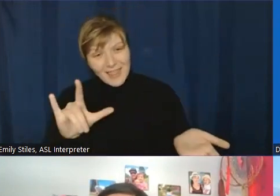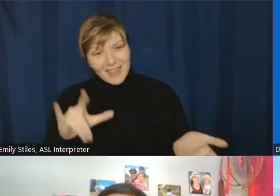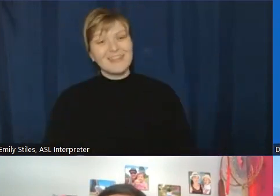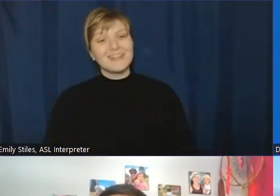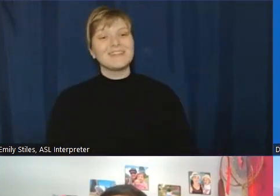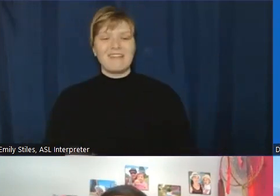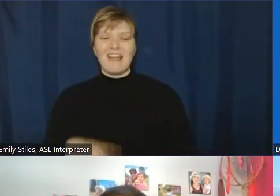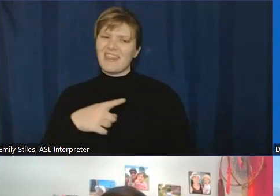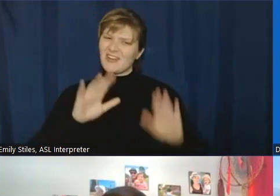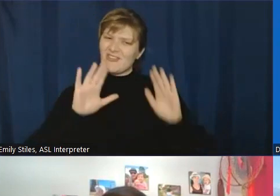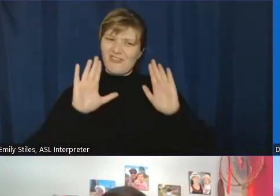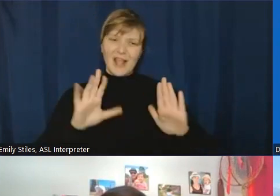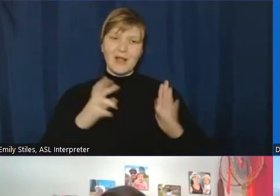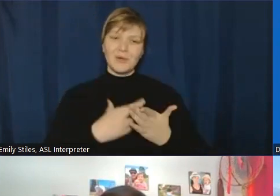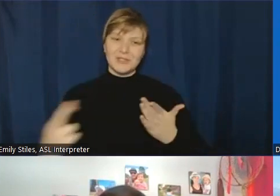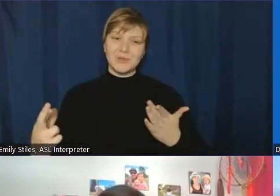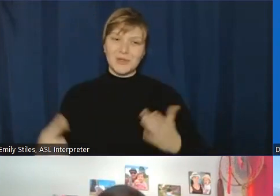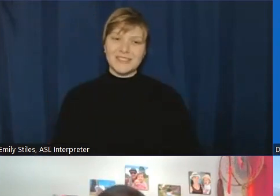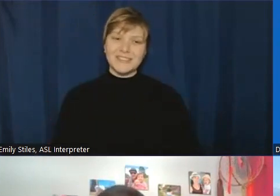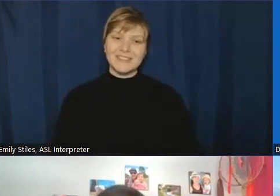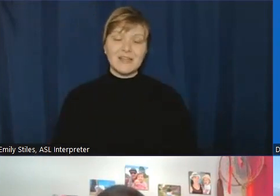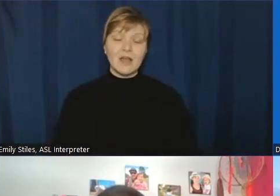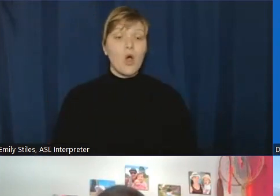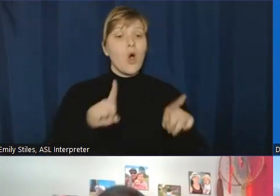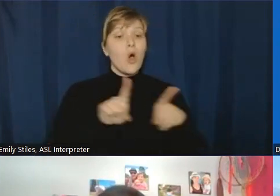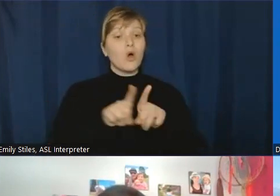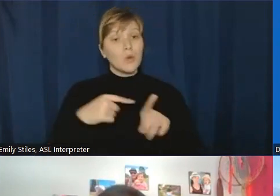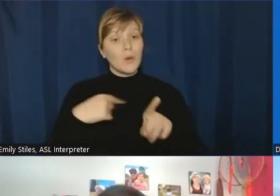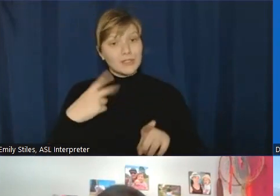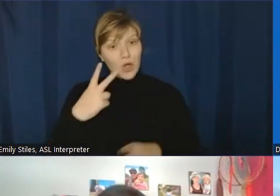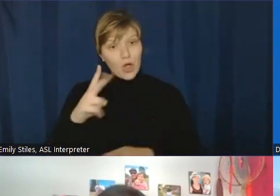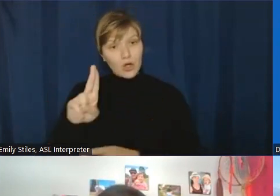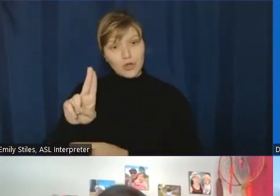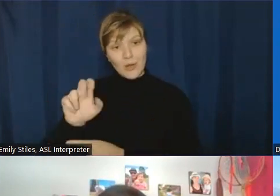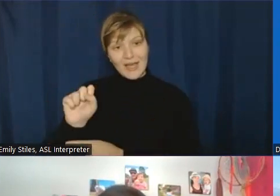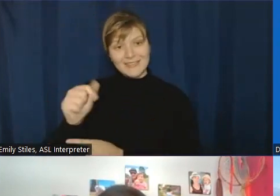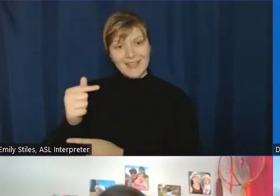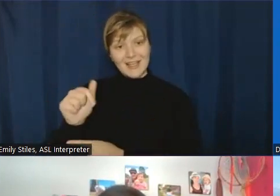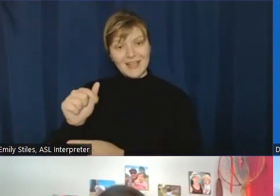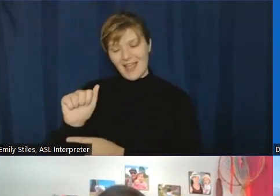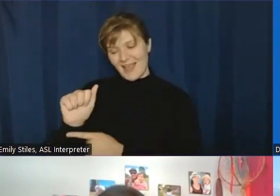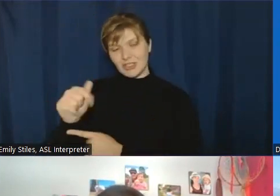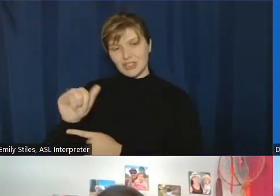resource. Also, I saw USAging who is a partner on the National Aging and Disability Transportation